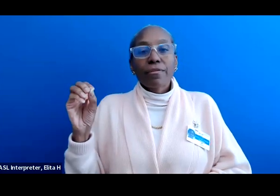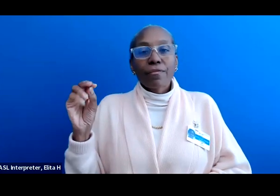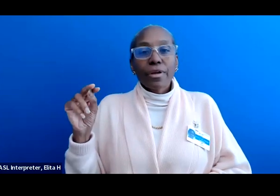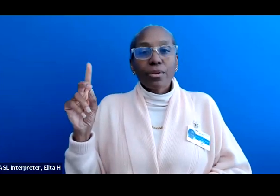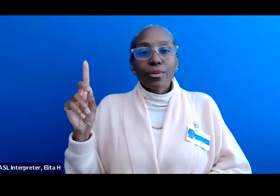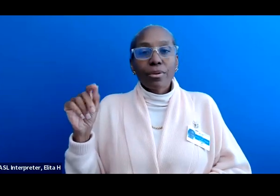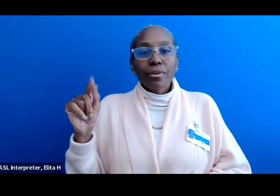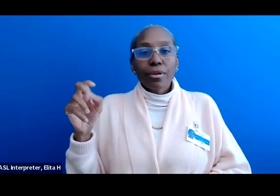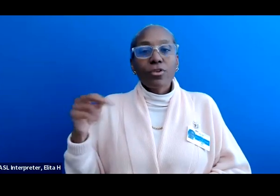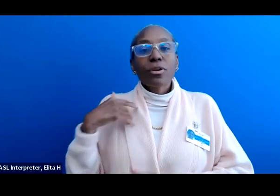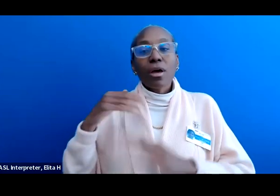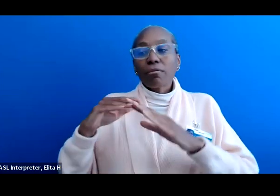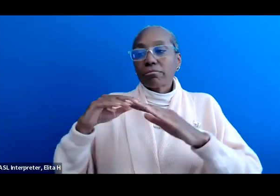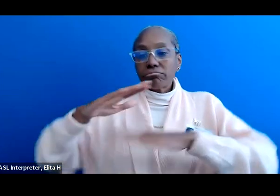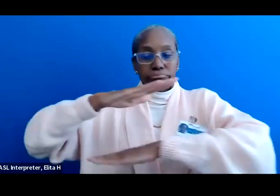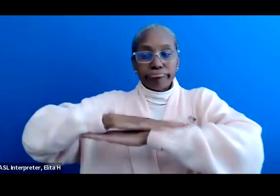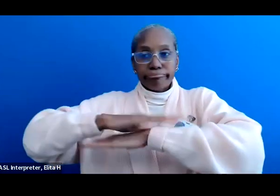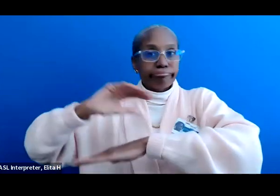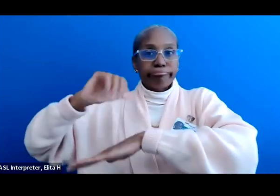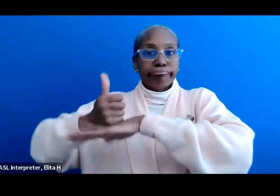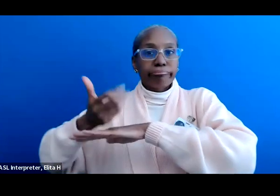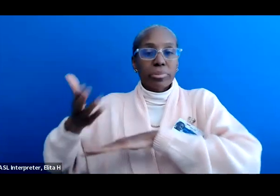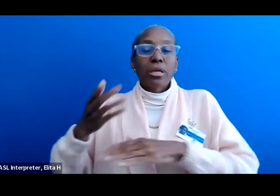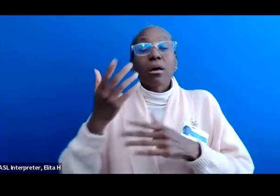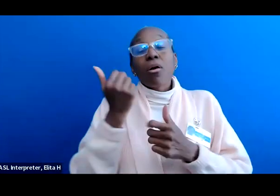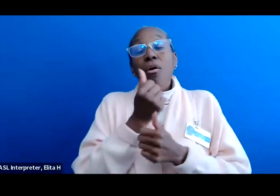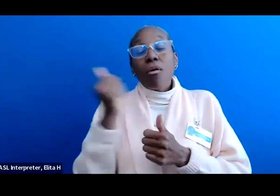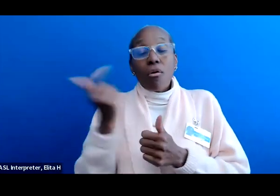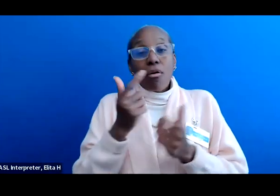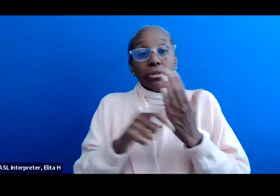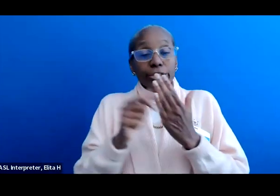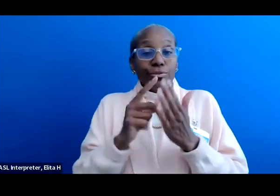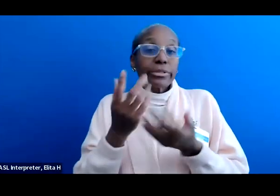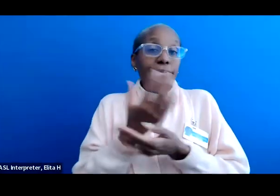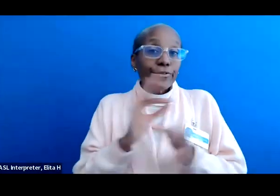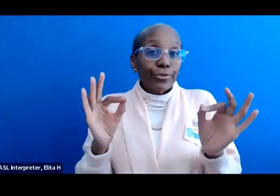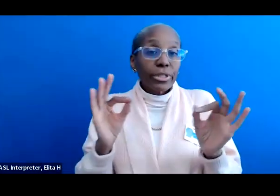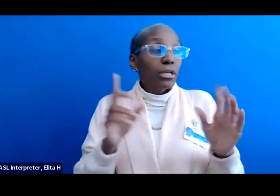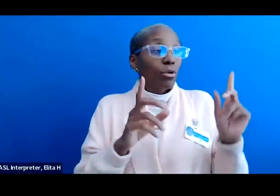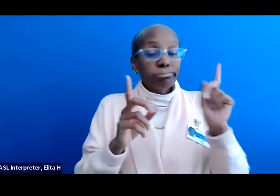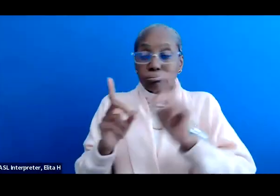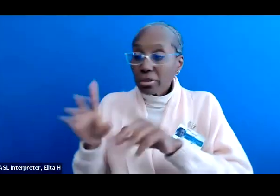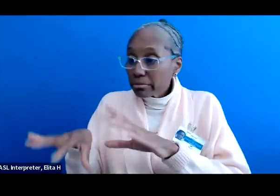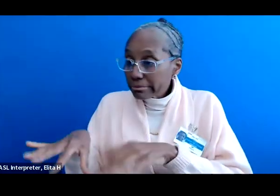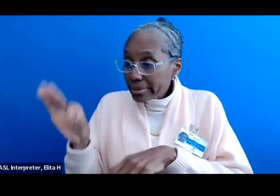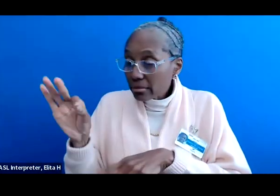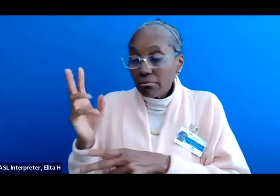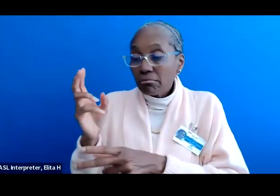literature is free to you, so you can get it online or you can stop by the booth and pick up hard copies. It's always nice.